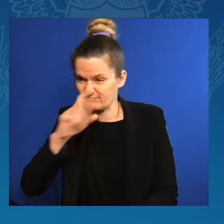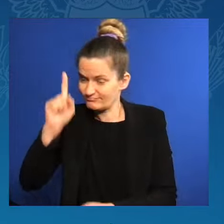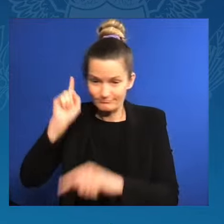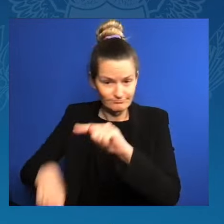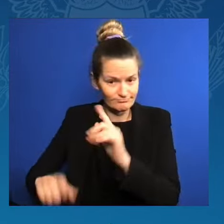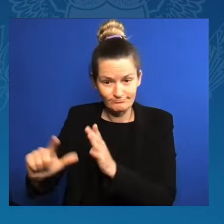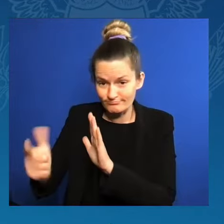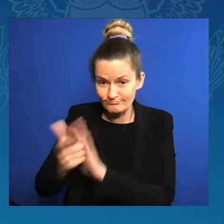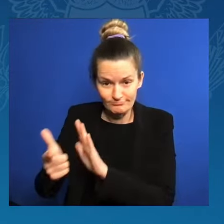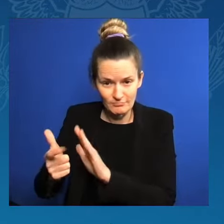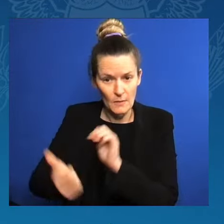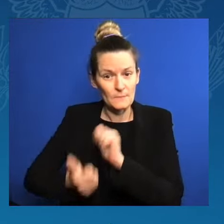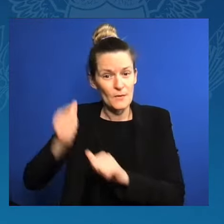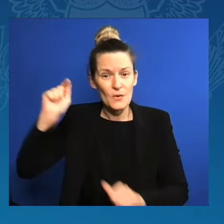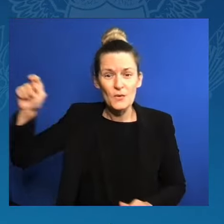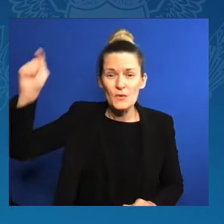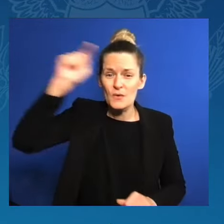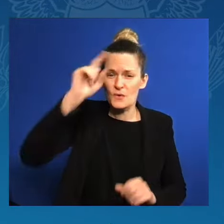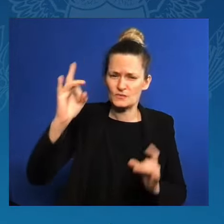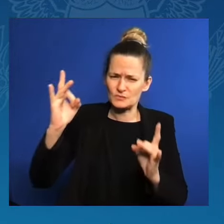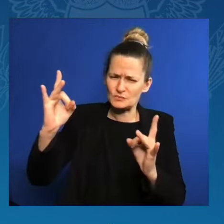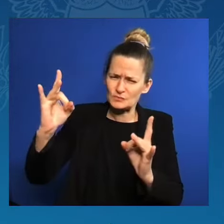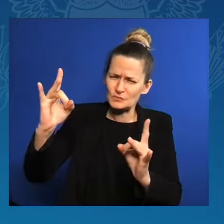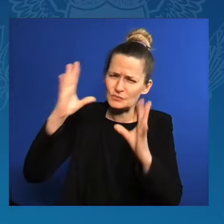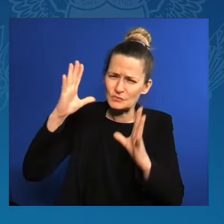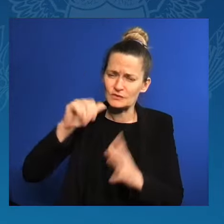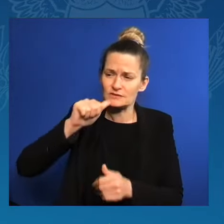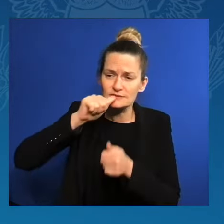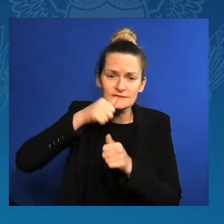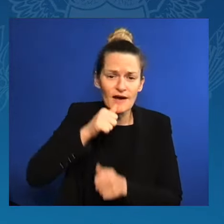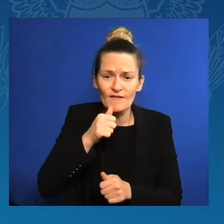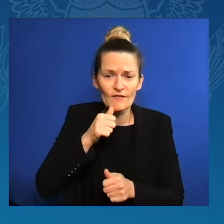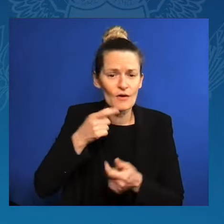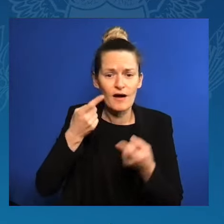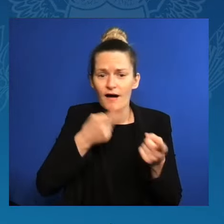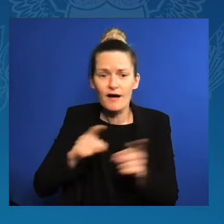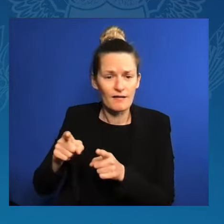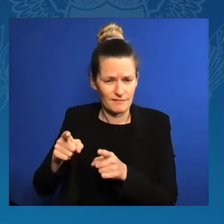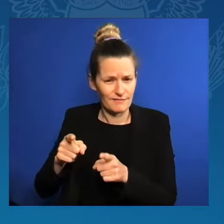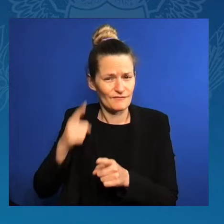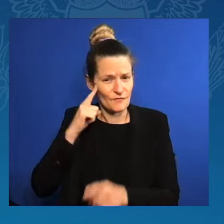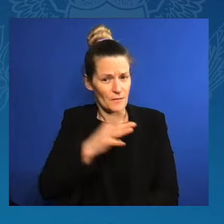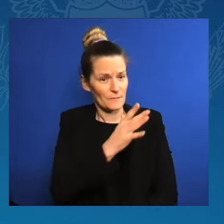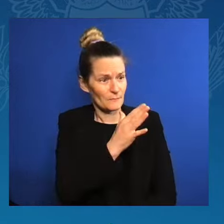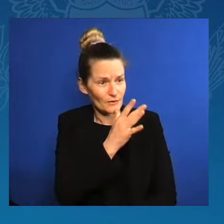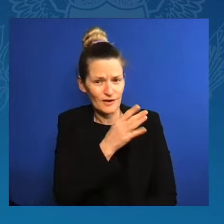especially for black and brown people. The consequences of these bans are real,